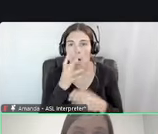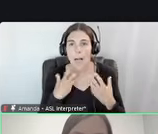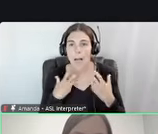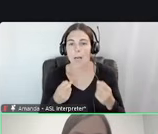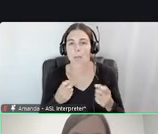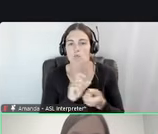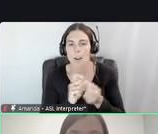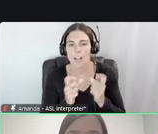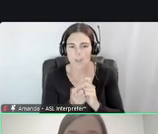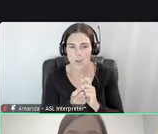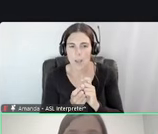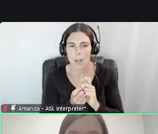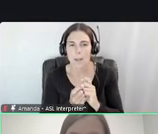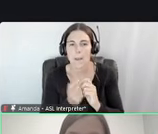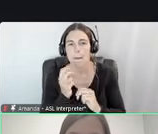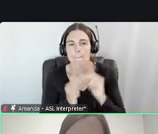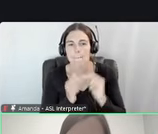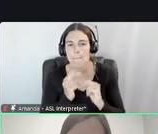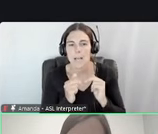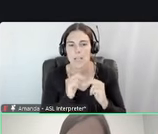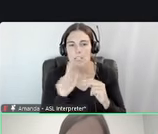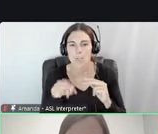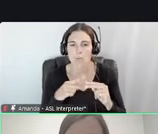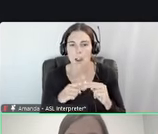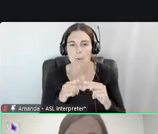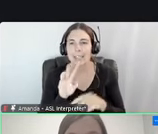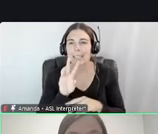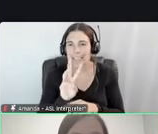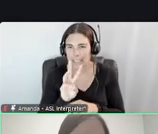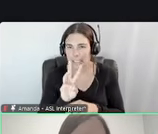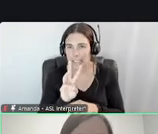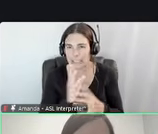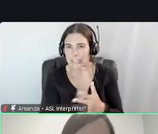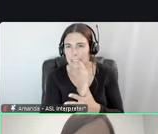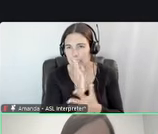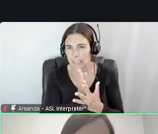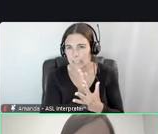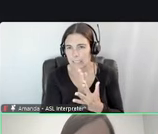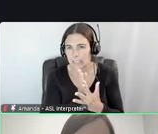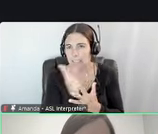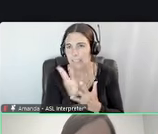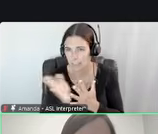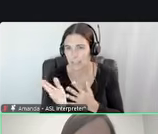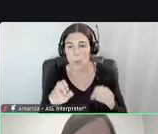built around six integrated initiatives and you can see each of those initiatives on this slide.